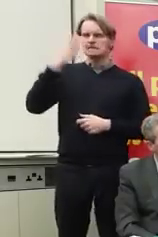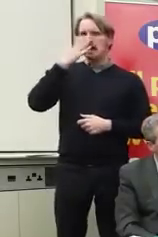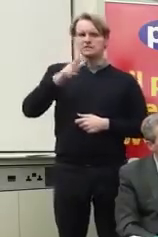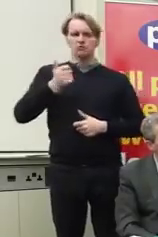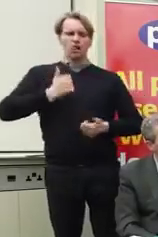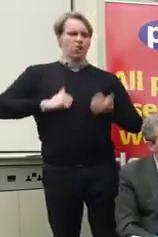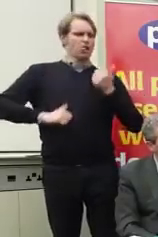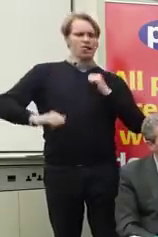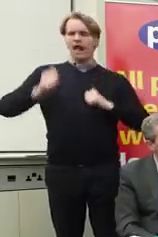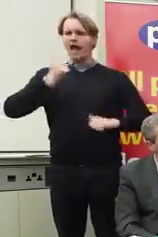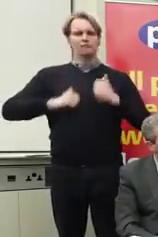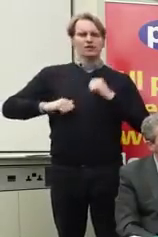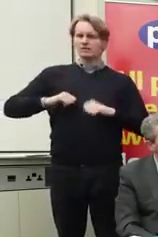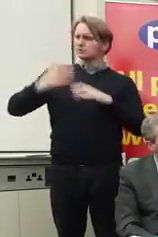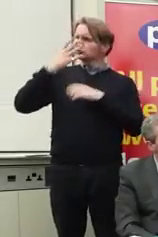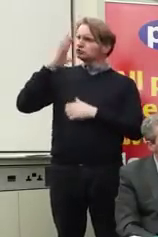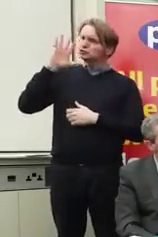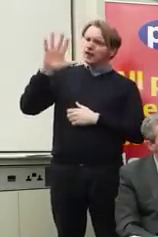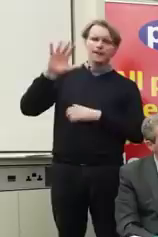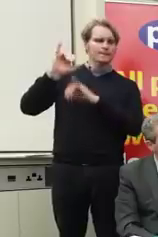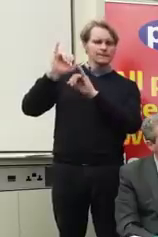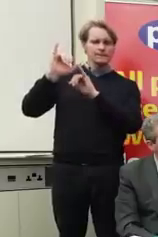came out, that really came out, an arrogance that just demonstrated to me